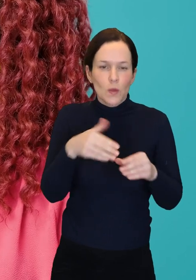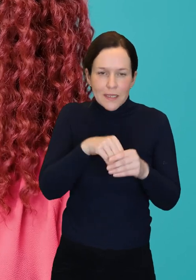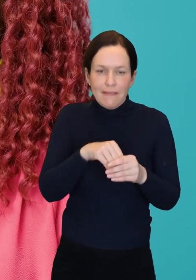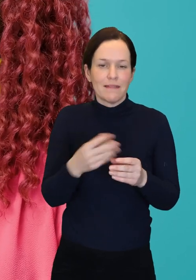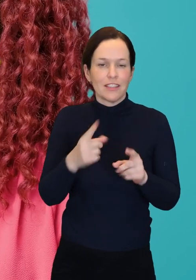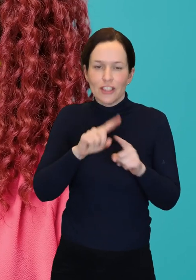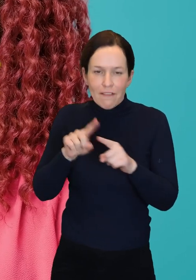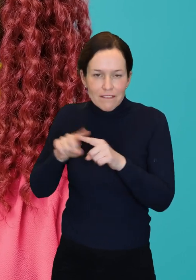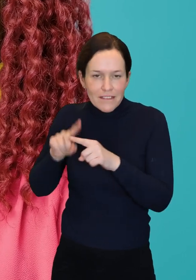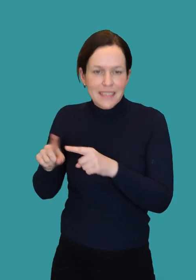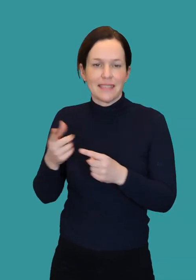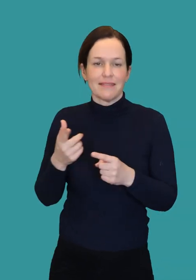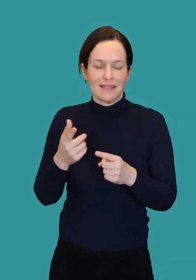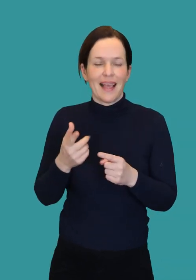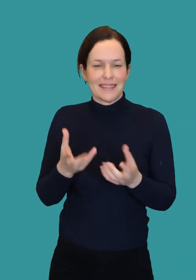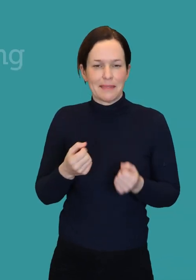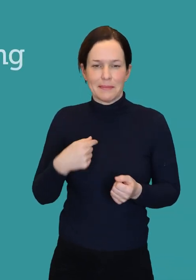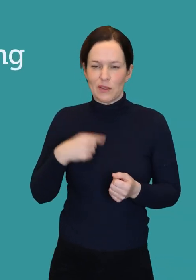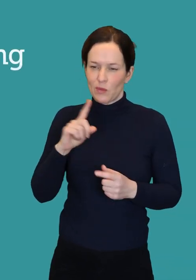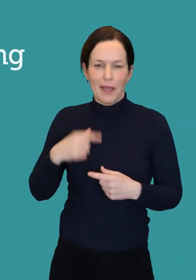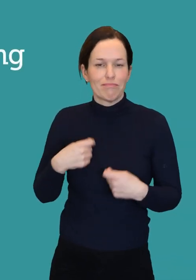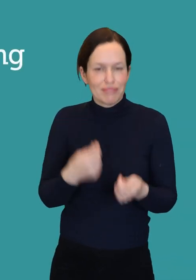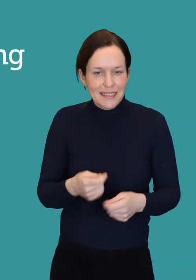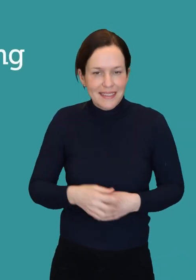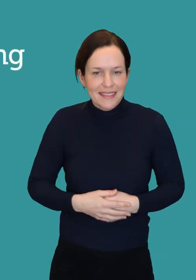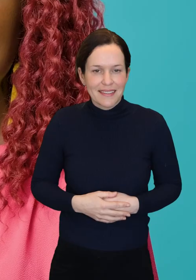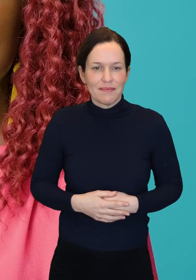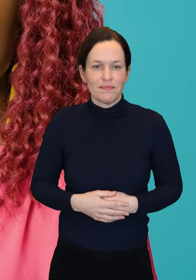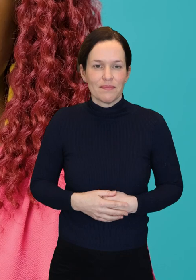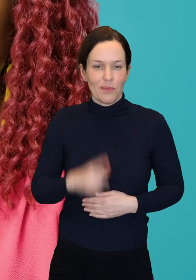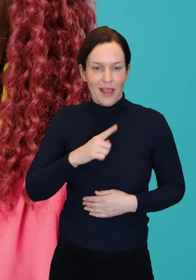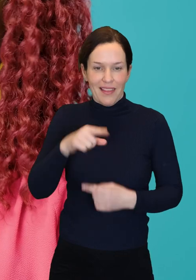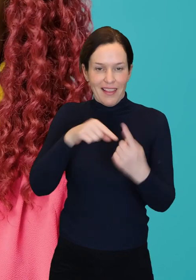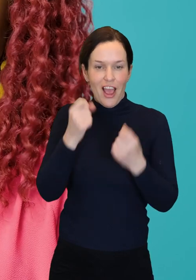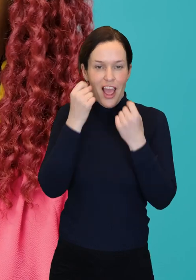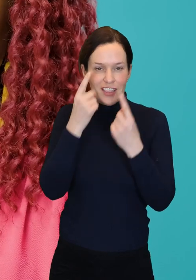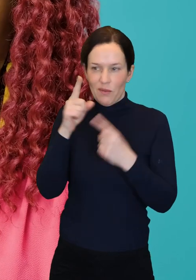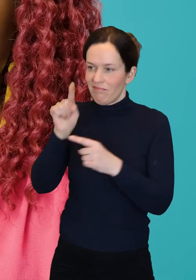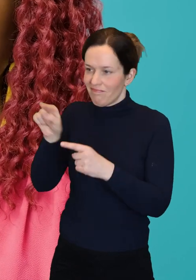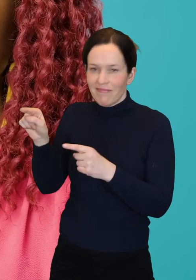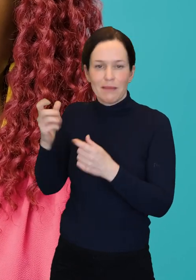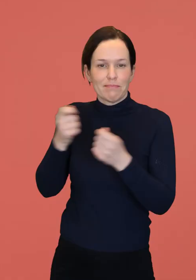being diverse, and embracing me and what I bring, because they understand everyone brings something different to the department.